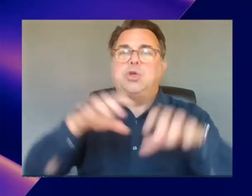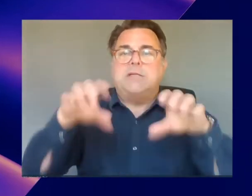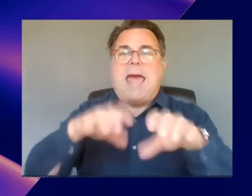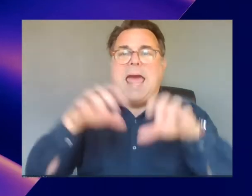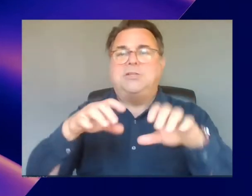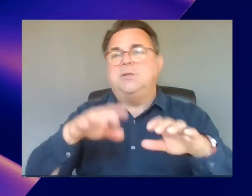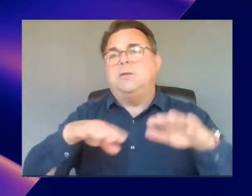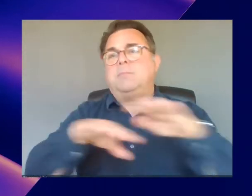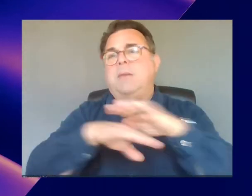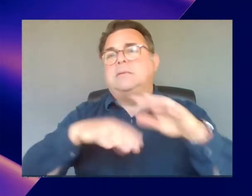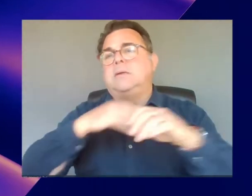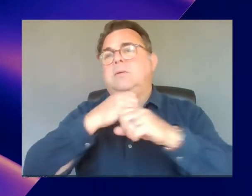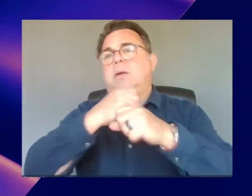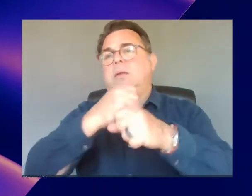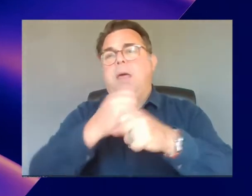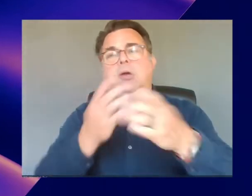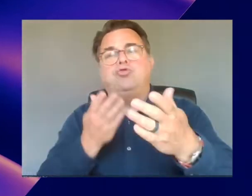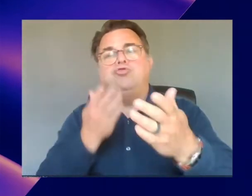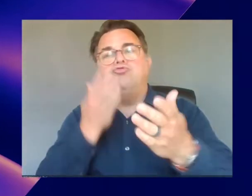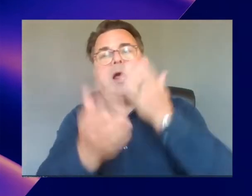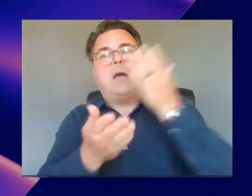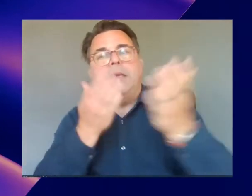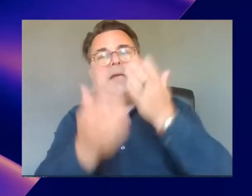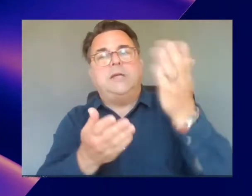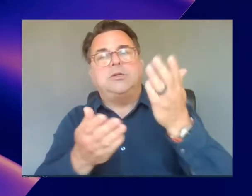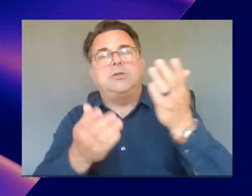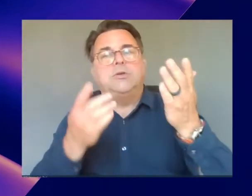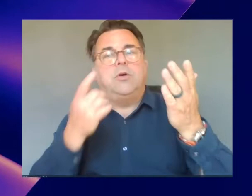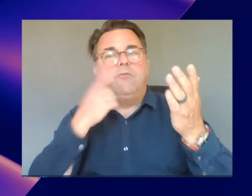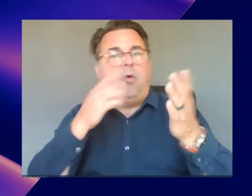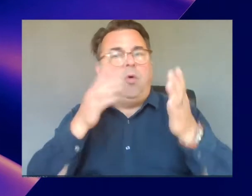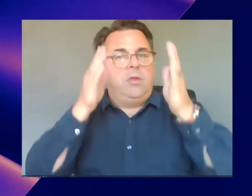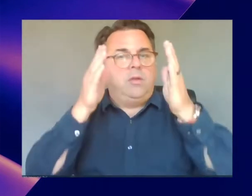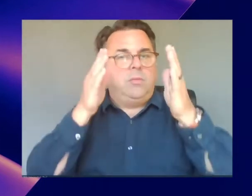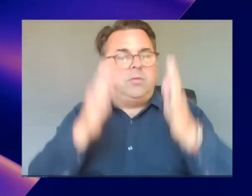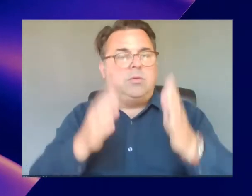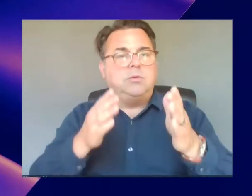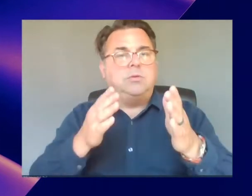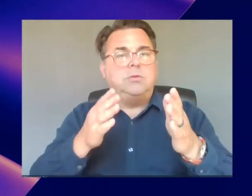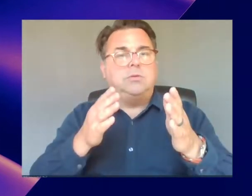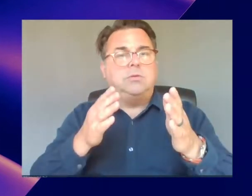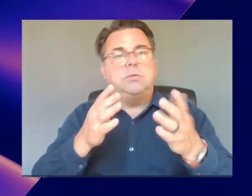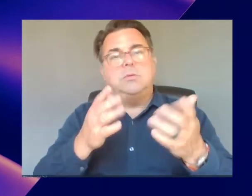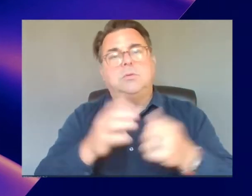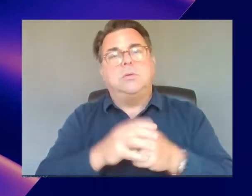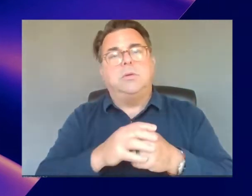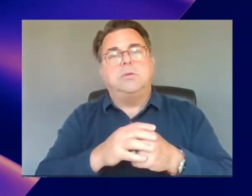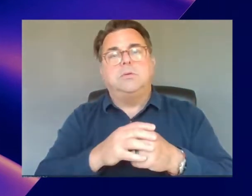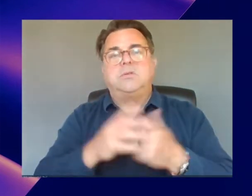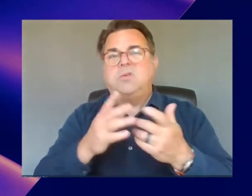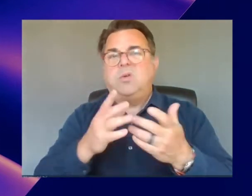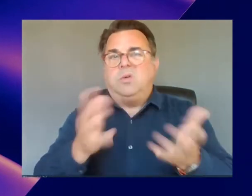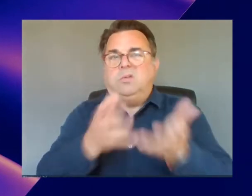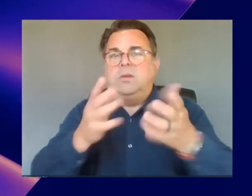the recommendation to the shopper, right, so that you can convert that into business, right? You can increase the revenue.